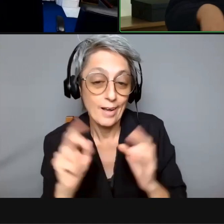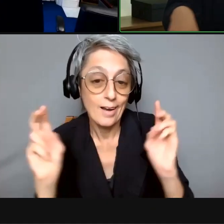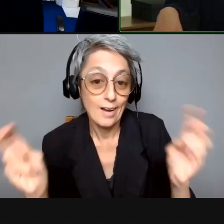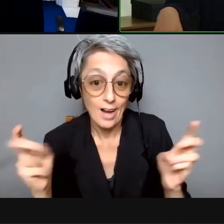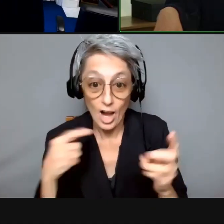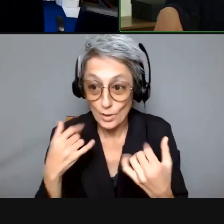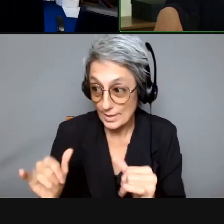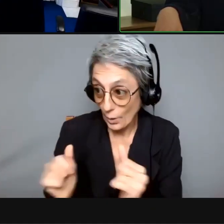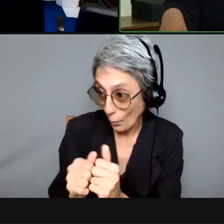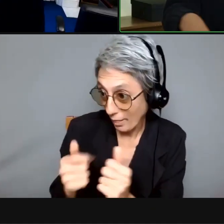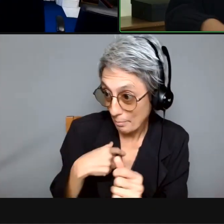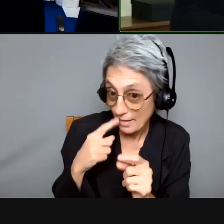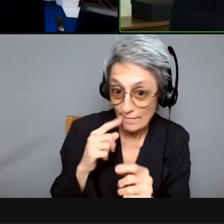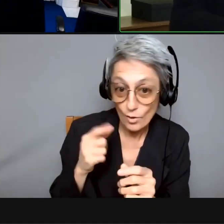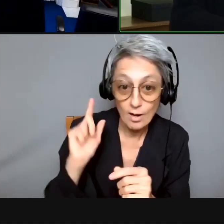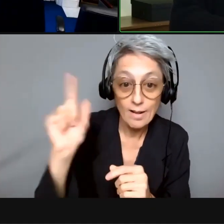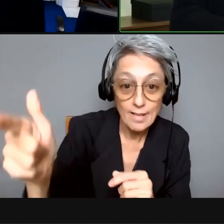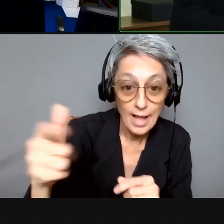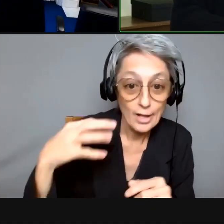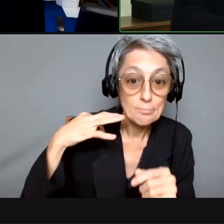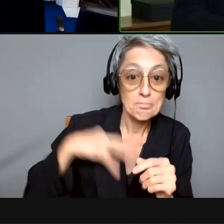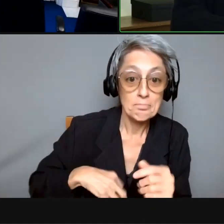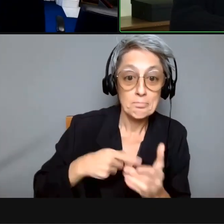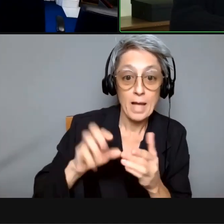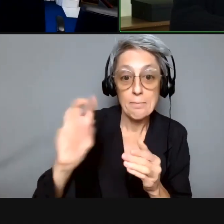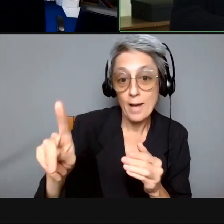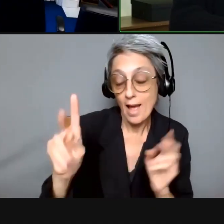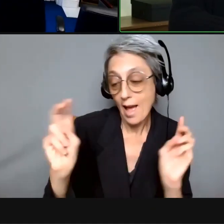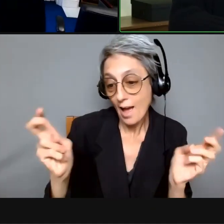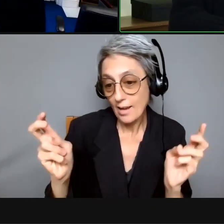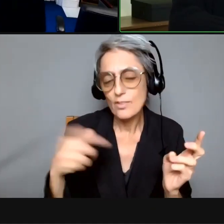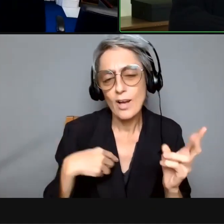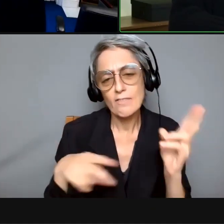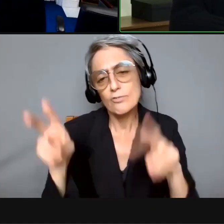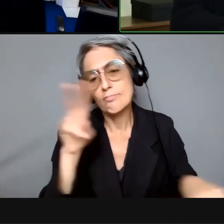So you have an incredible amount of leverage because the federal government's not going anywhere.